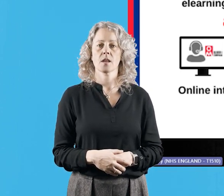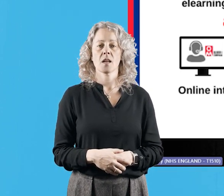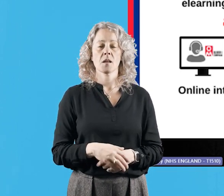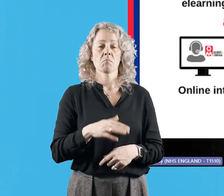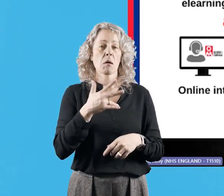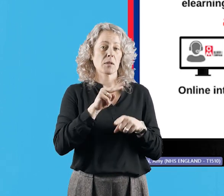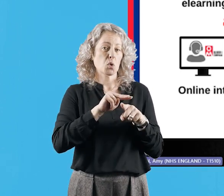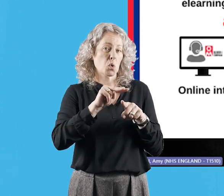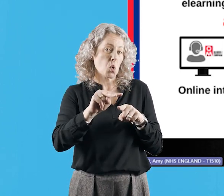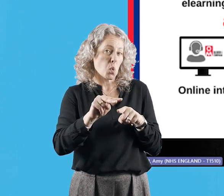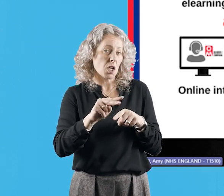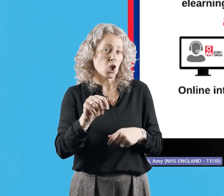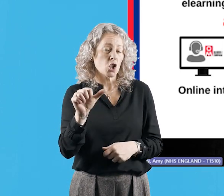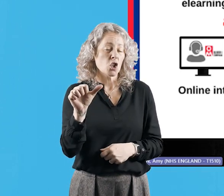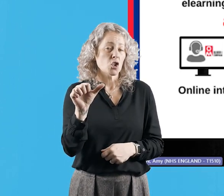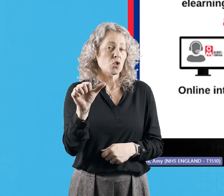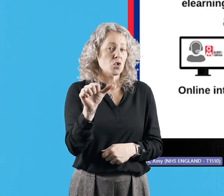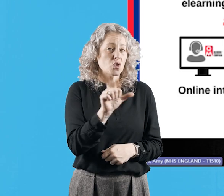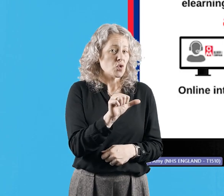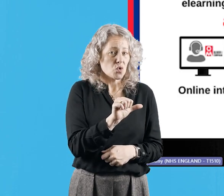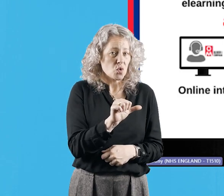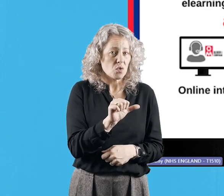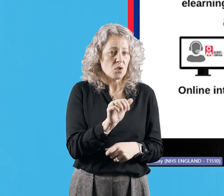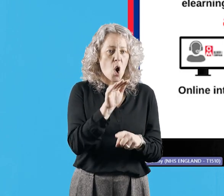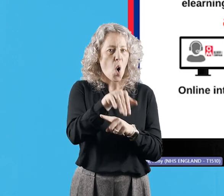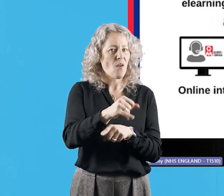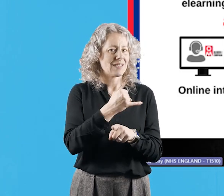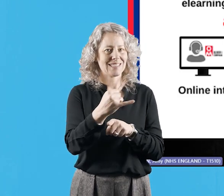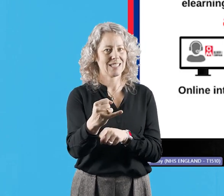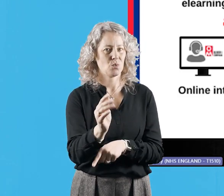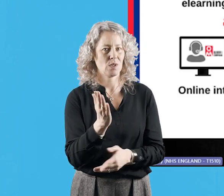shouldn't be more than six weeks after you've done the e-learning